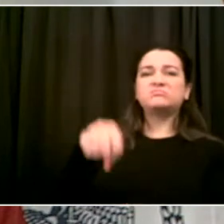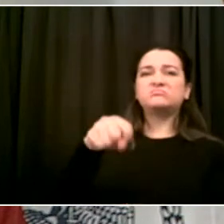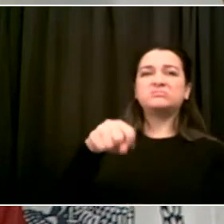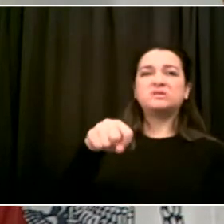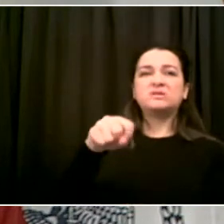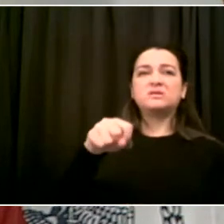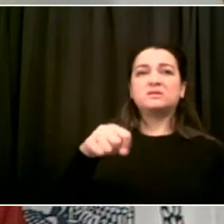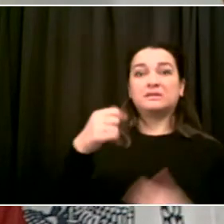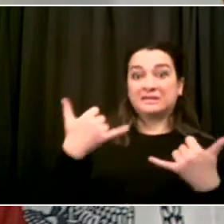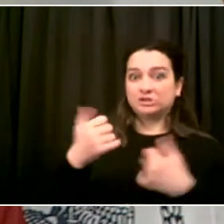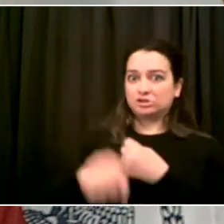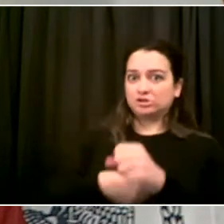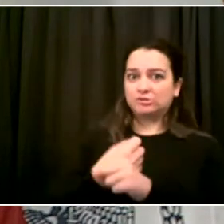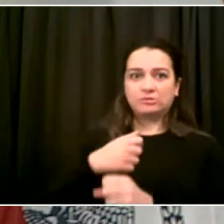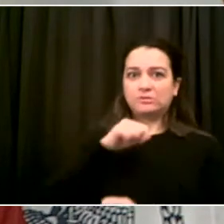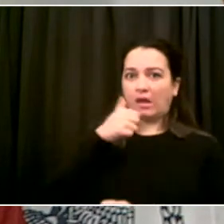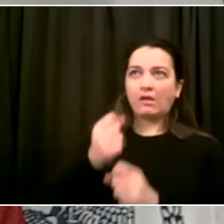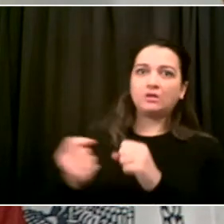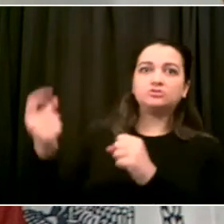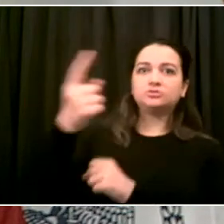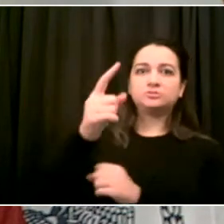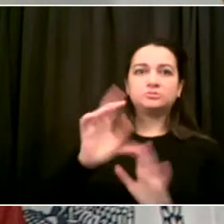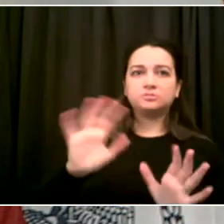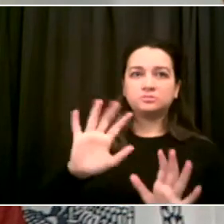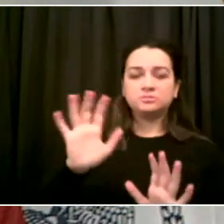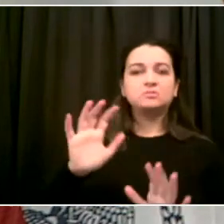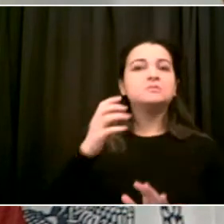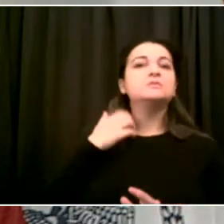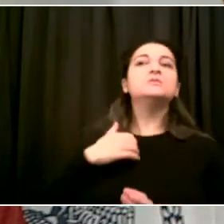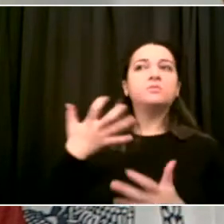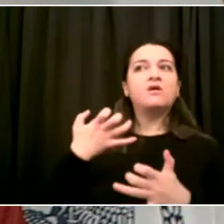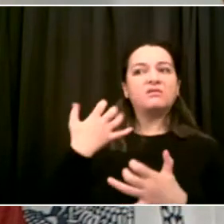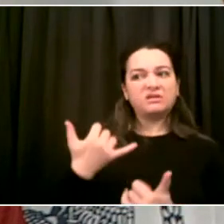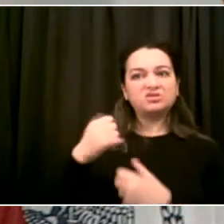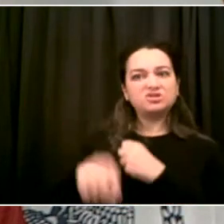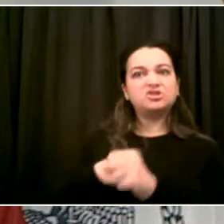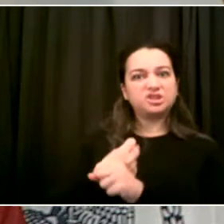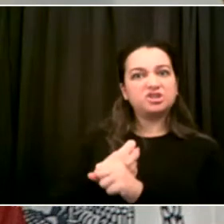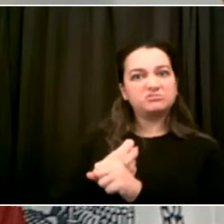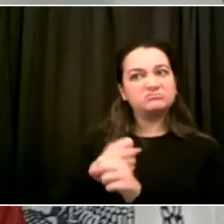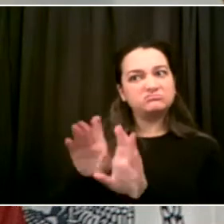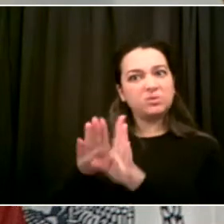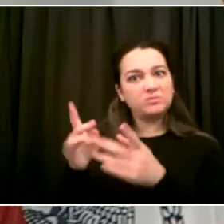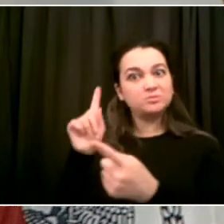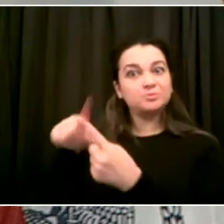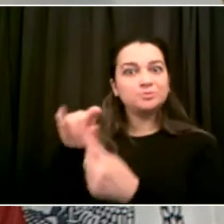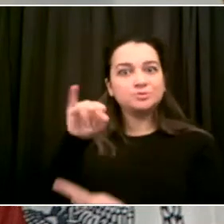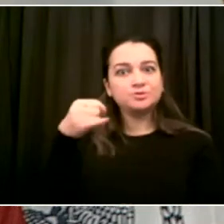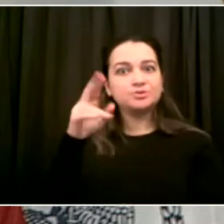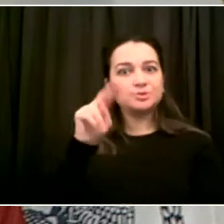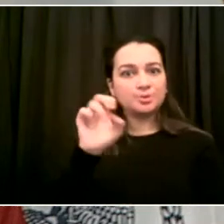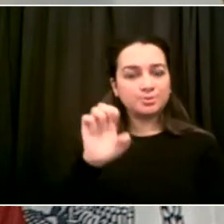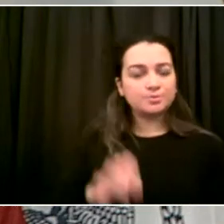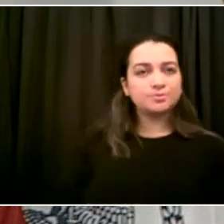ATHT T SEMEMESTERER > I WAWANT TO SE SCHOOLS CONTINUE TO OPEN UP IN THE SCHOOL YEAR, NOW THROUGH JUNE.